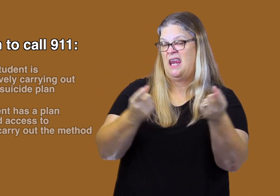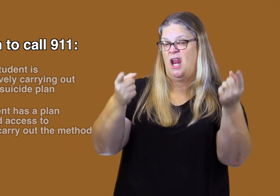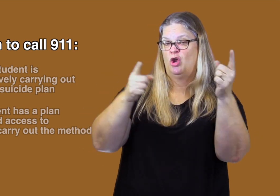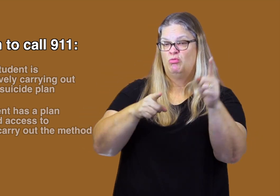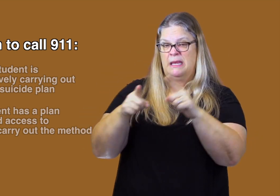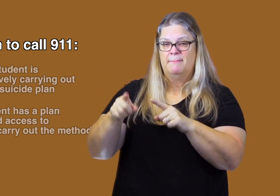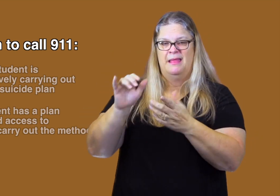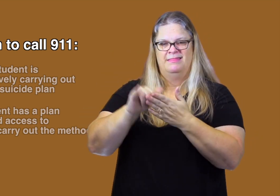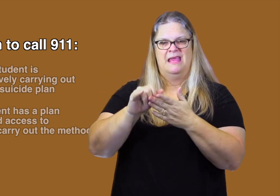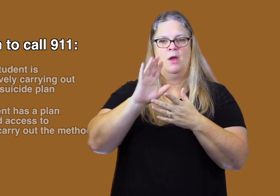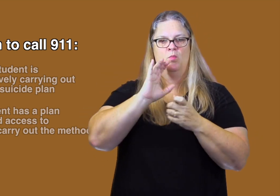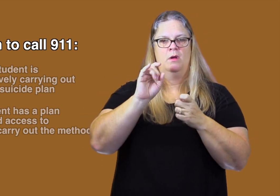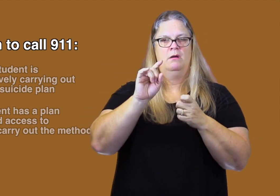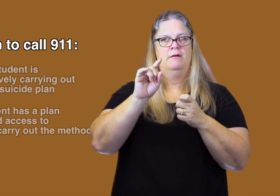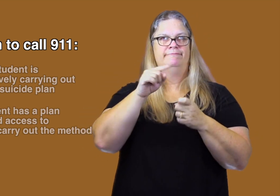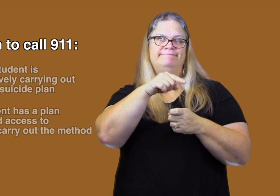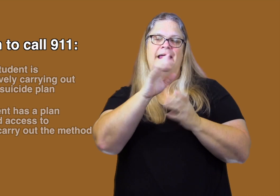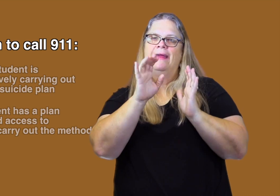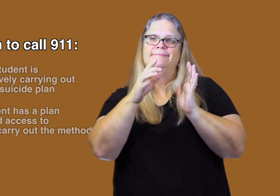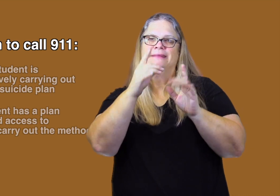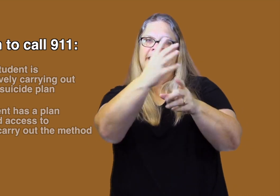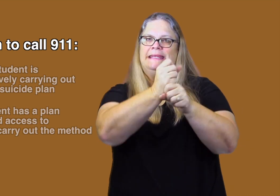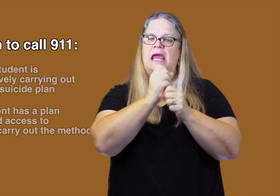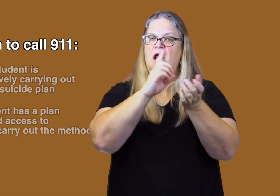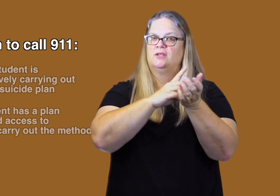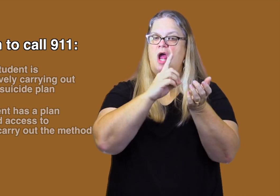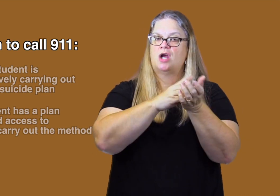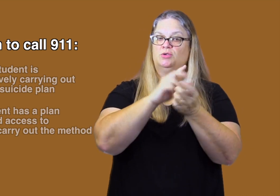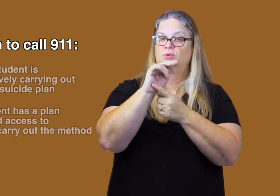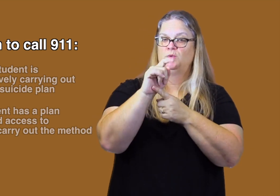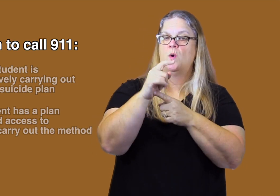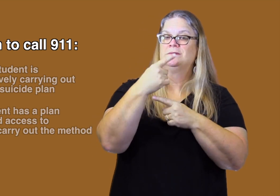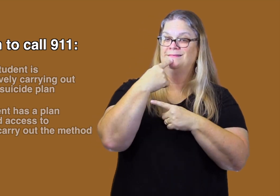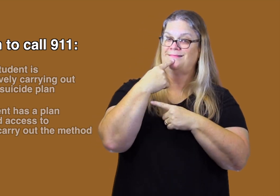and sign an agreement that they will get a doctor's note.